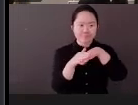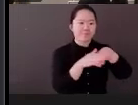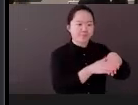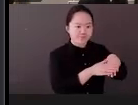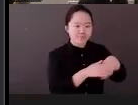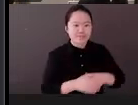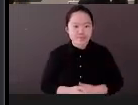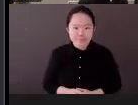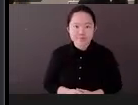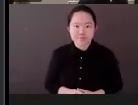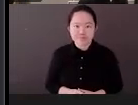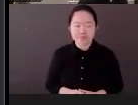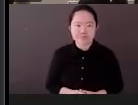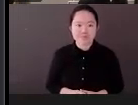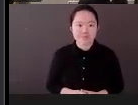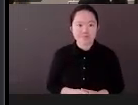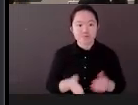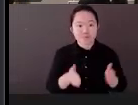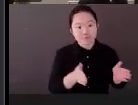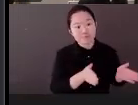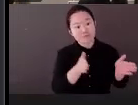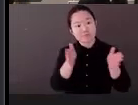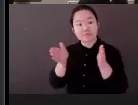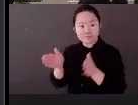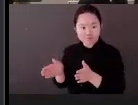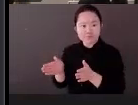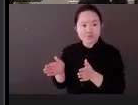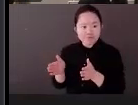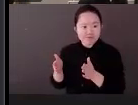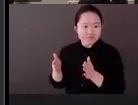navigate to - so yeah, I am switching to the next